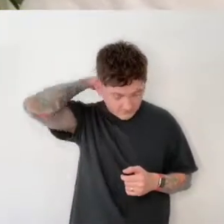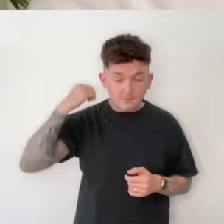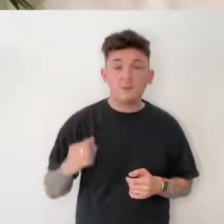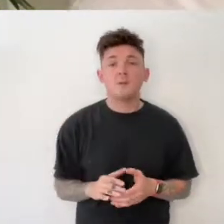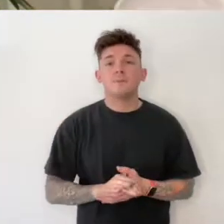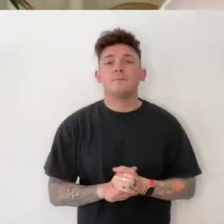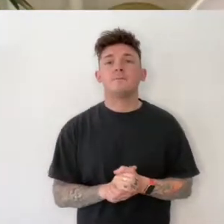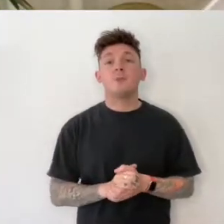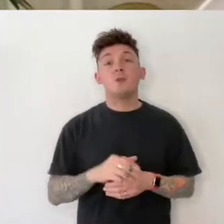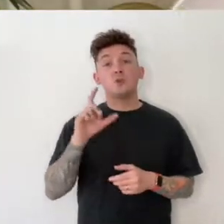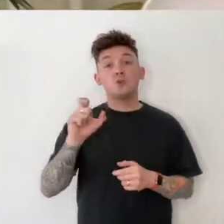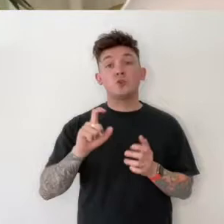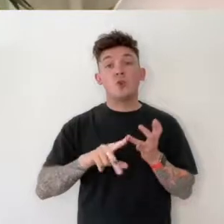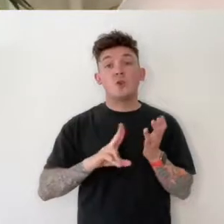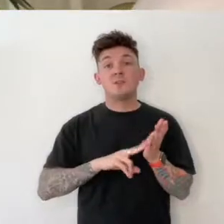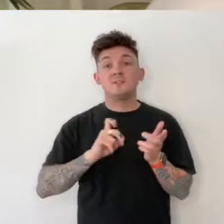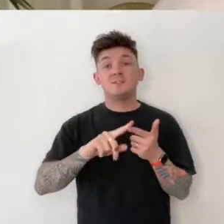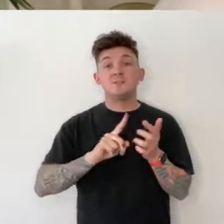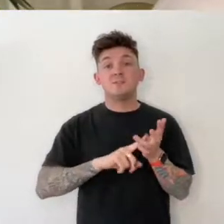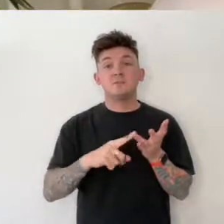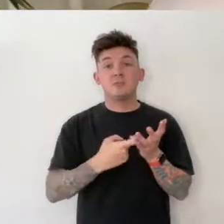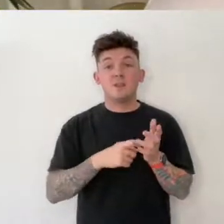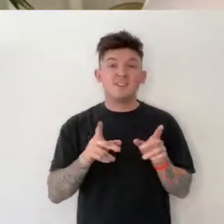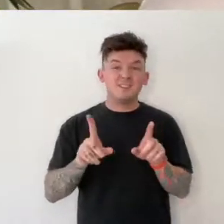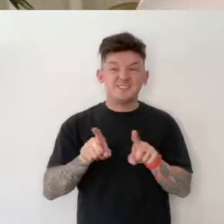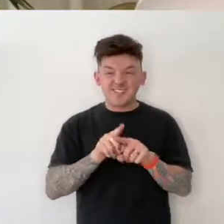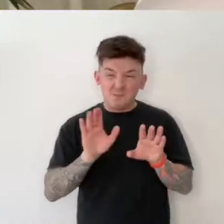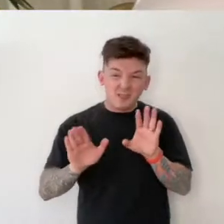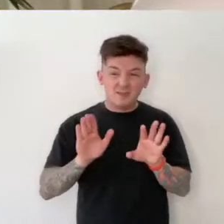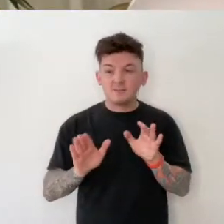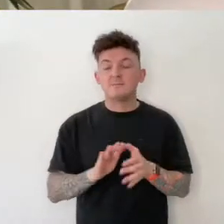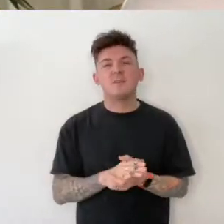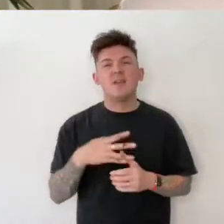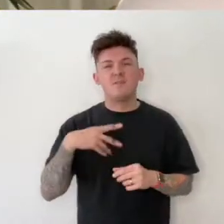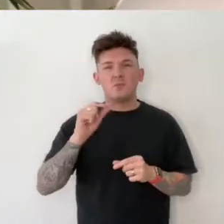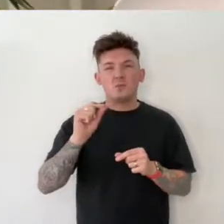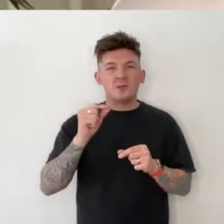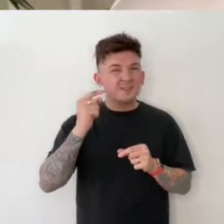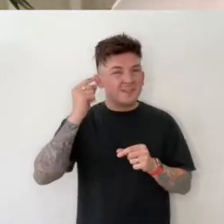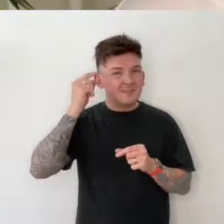got some broken veins on my broken capillaries on my cheeks which gives about a bit of a